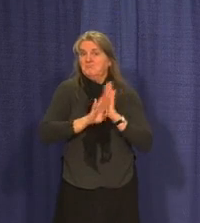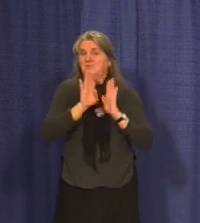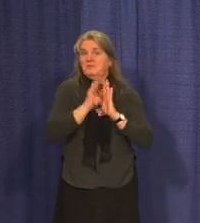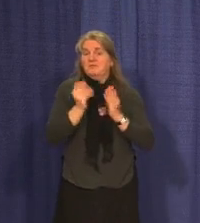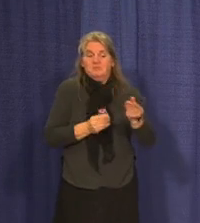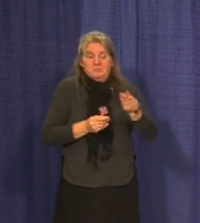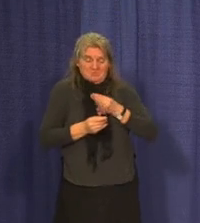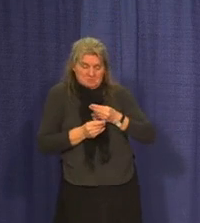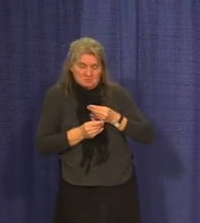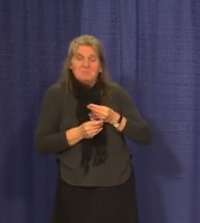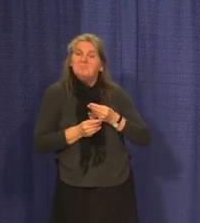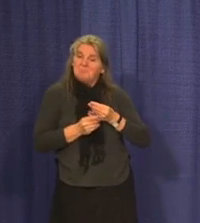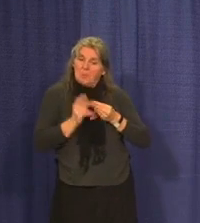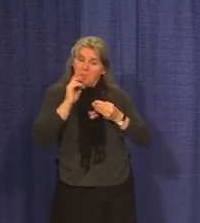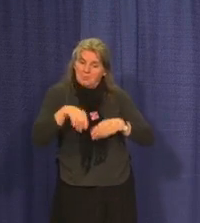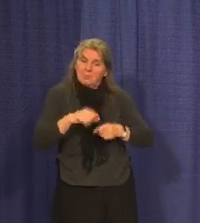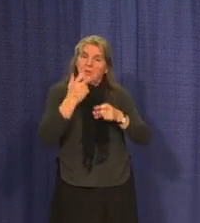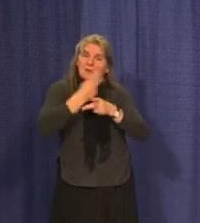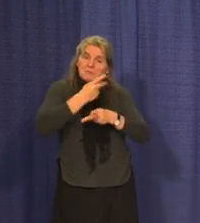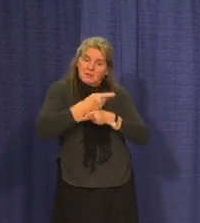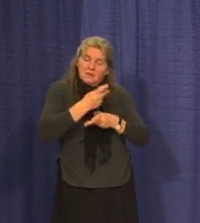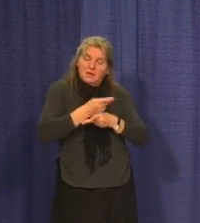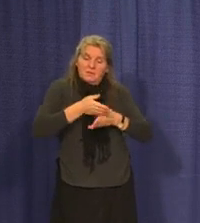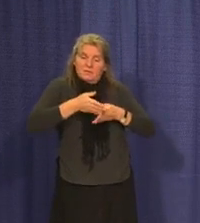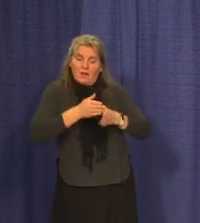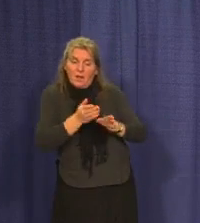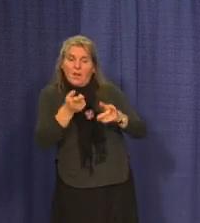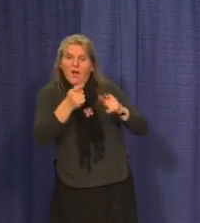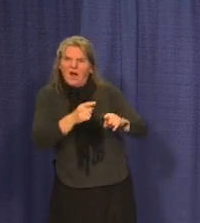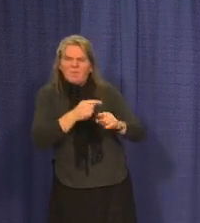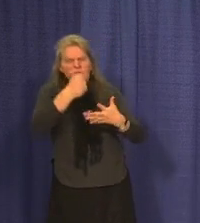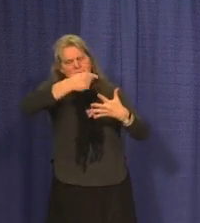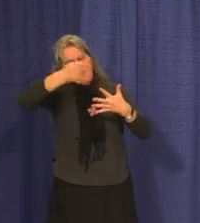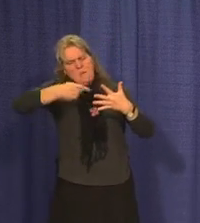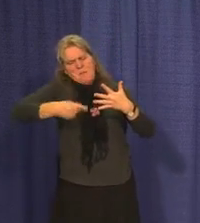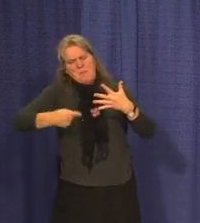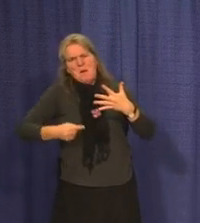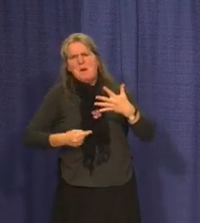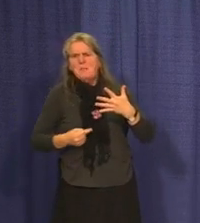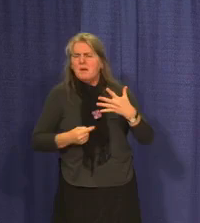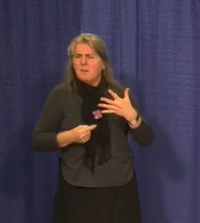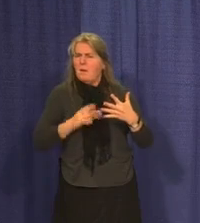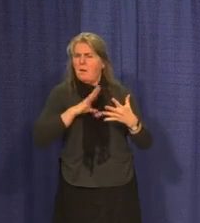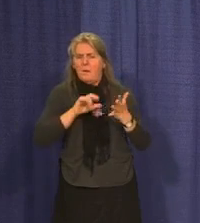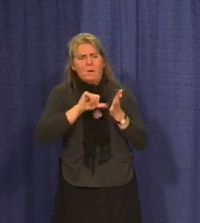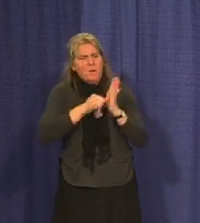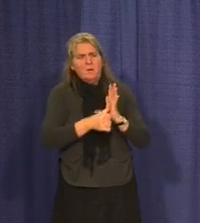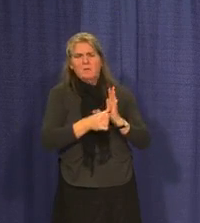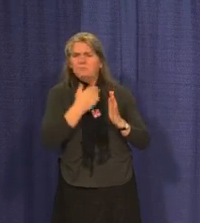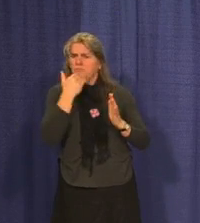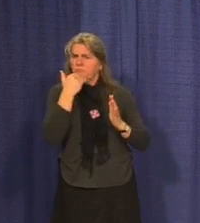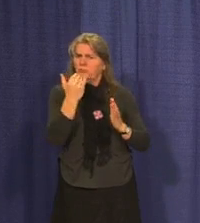The level of detail and care being taken to protect patrons while allowing the advance to carry on has been very